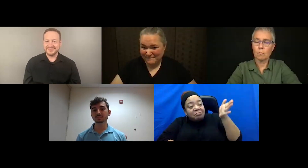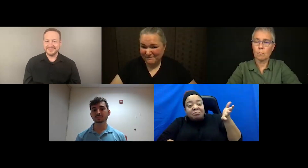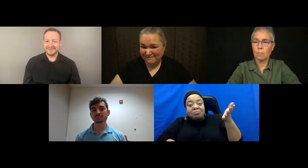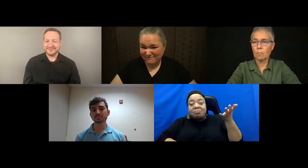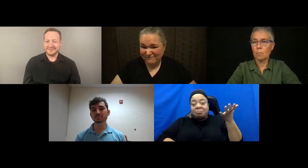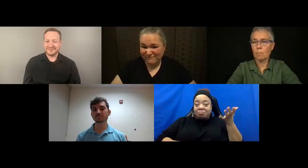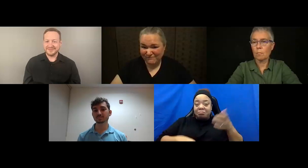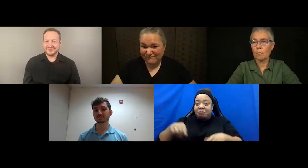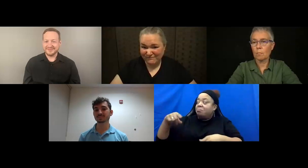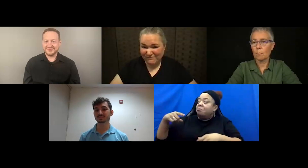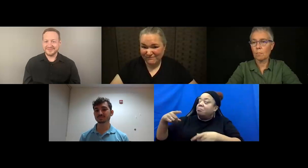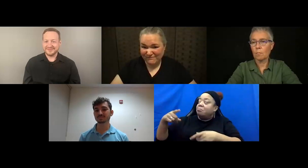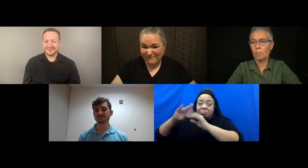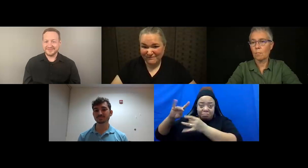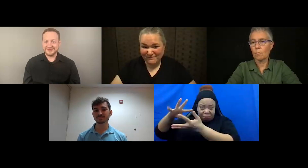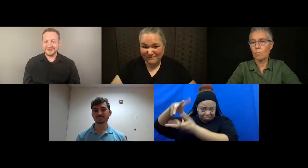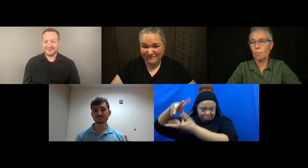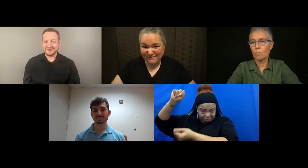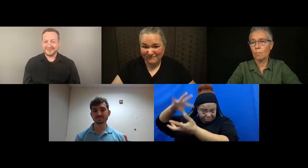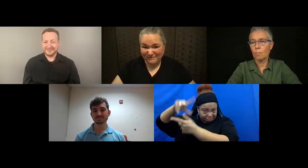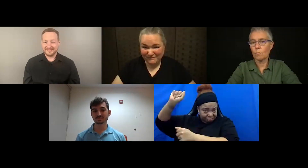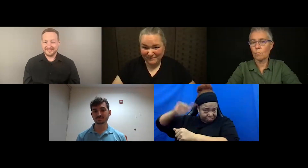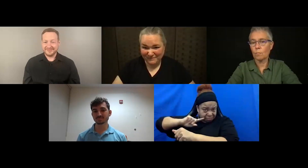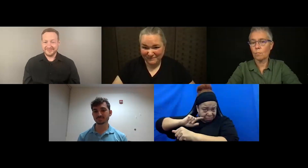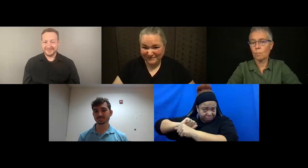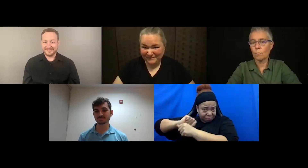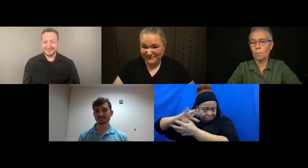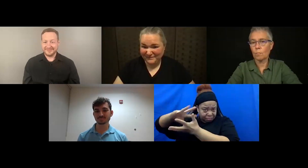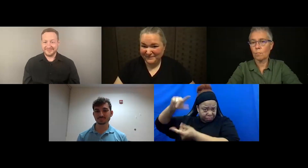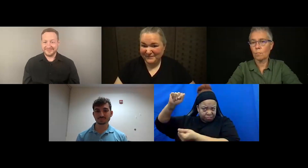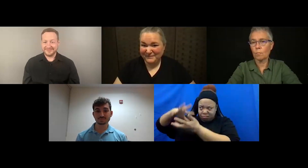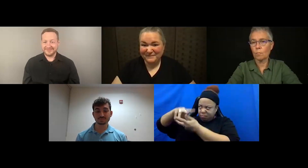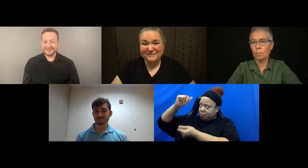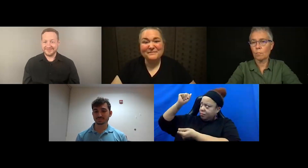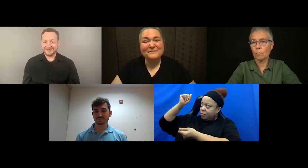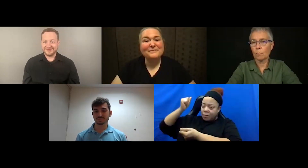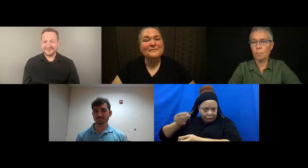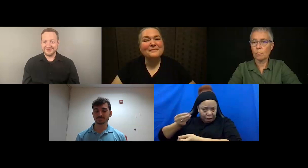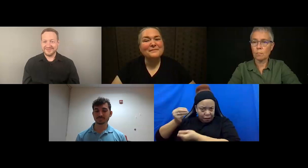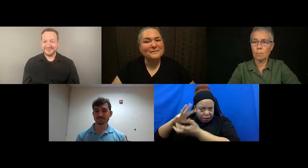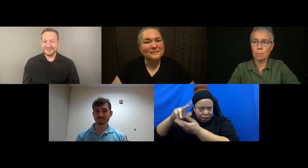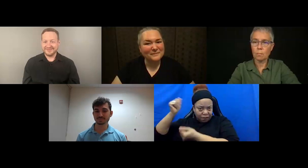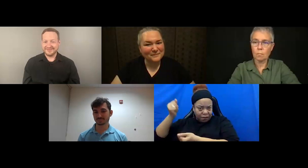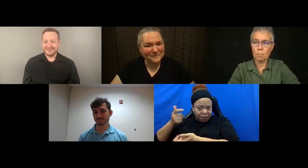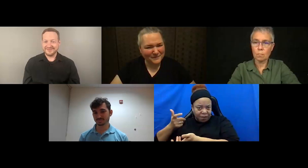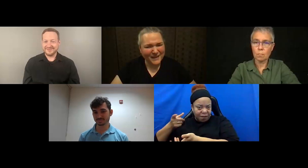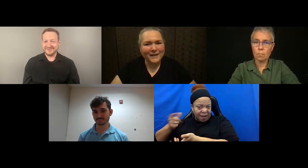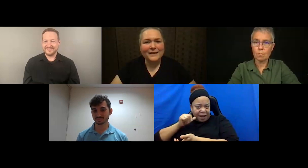trust they're not going to take that information and confidence, but the algorithm, it vanishes, yet nothing on the internet disappears, right? How does it